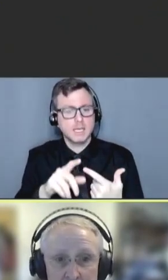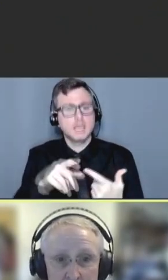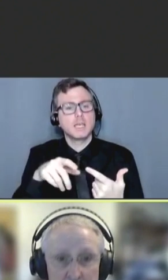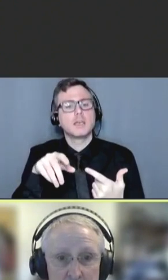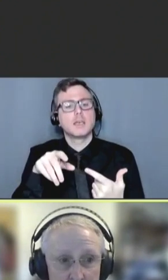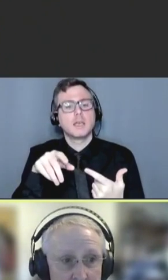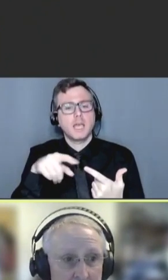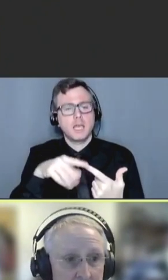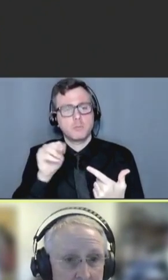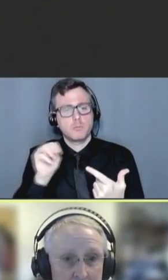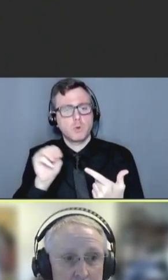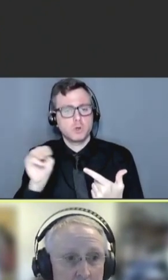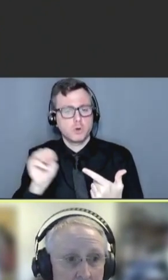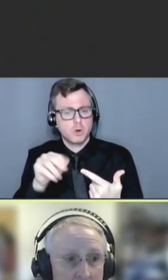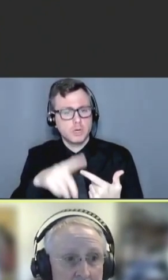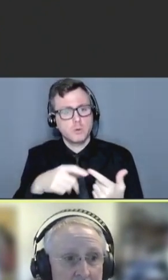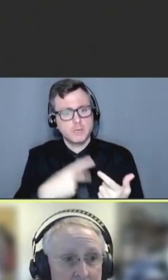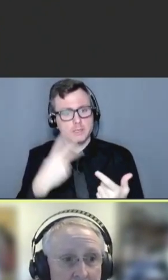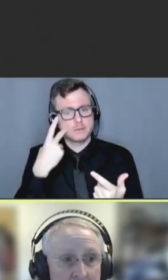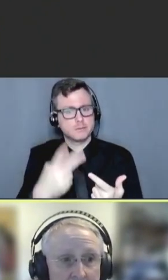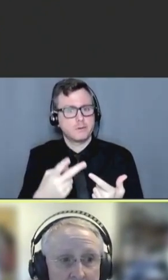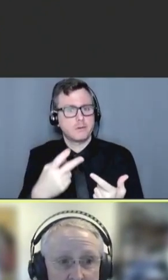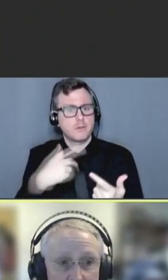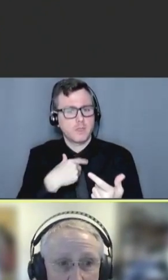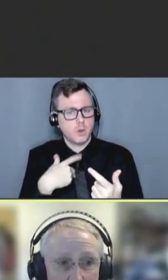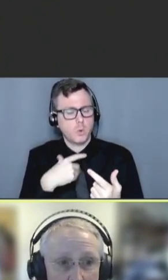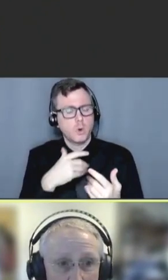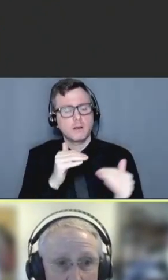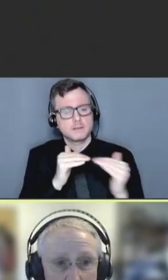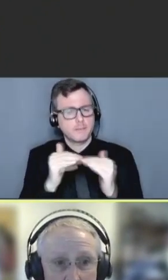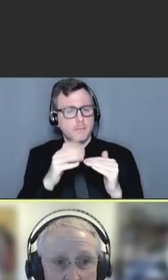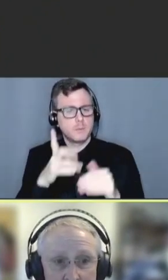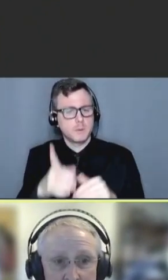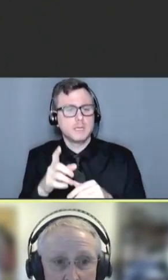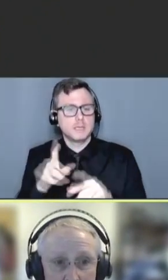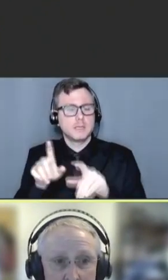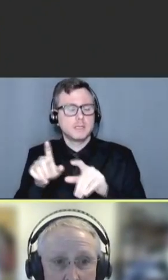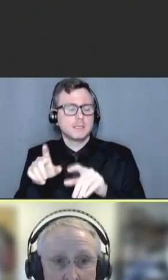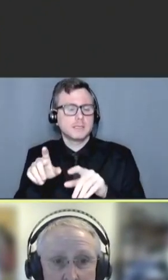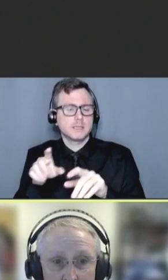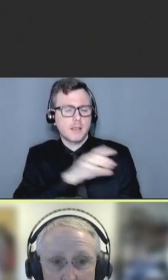with those observed in clinical trials. The systemic and local reactions are commonly